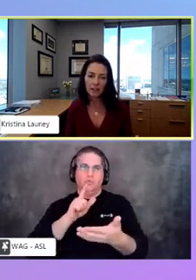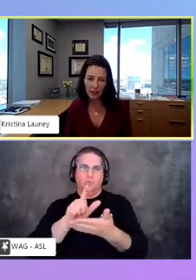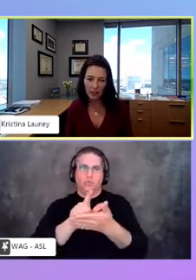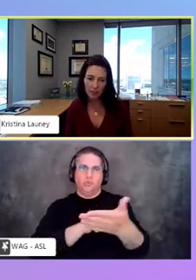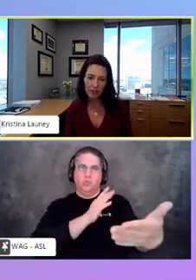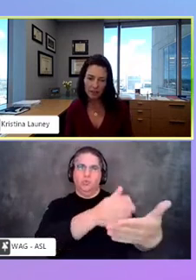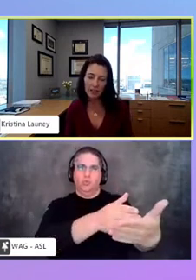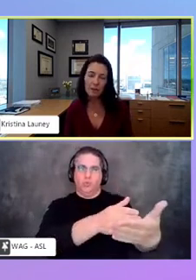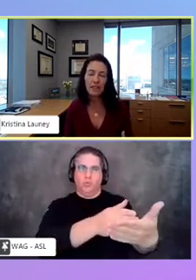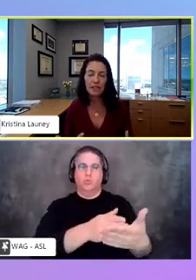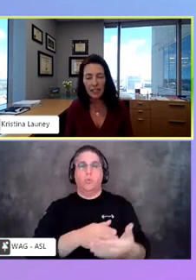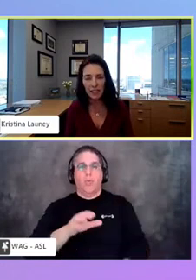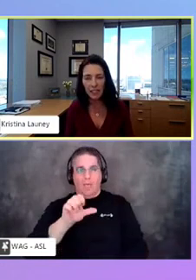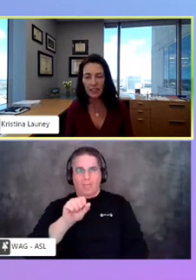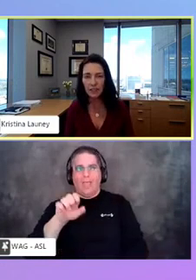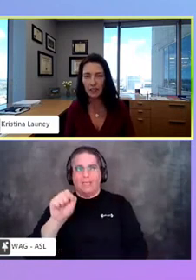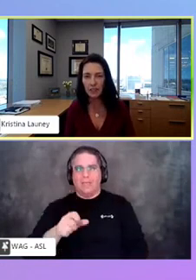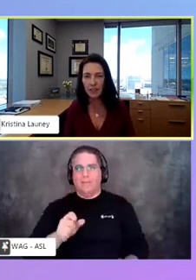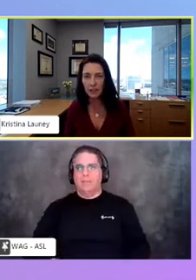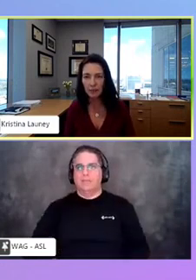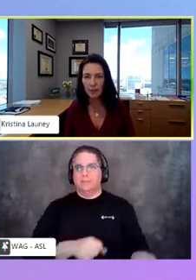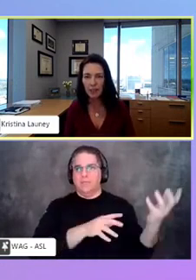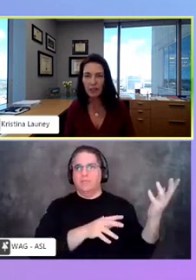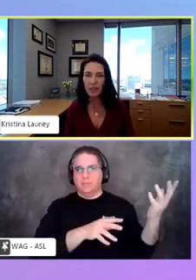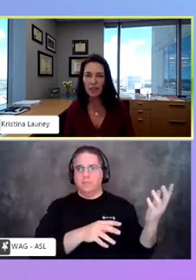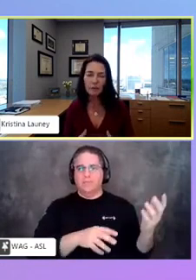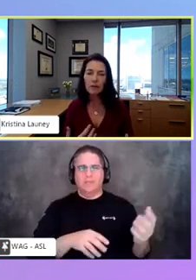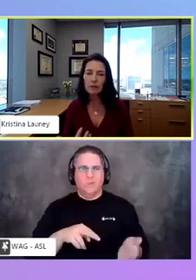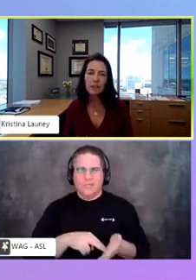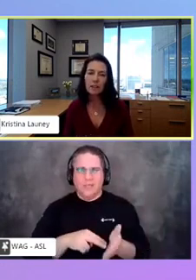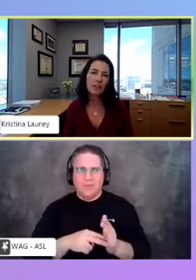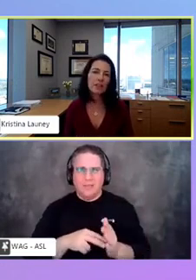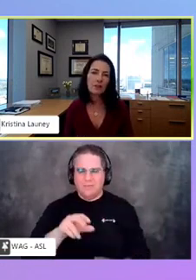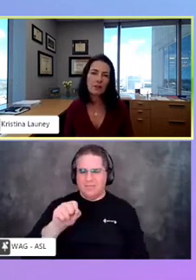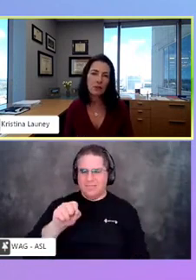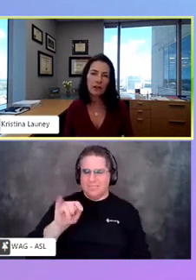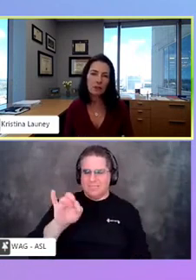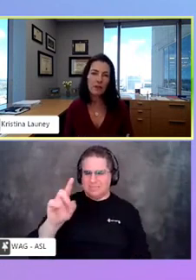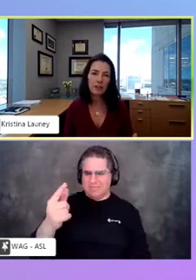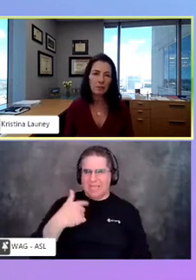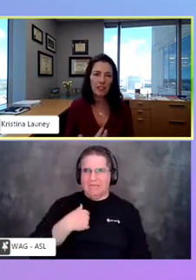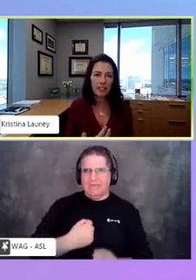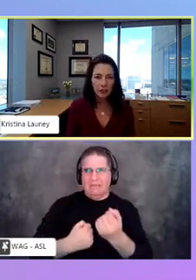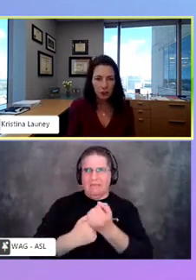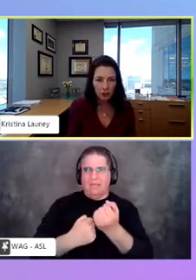accessible, then the plaintiff might not have standing to sue, and the case could be